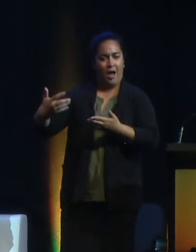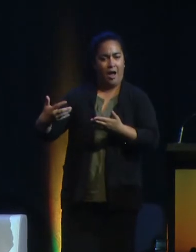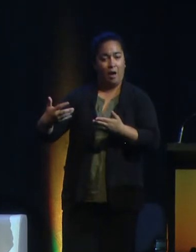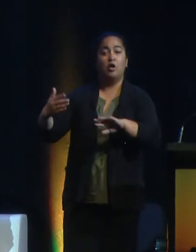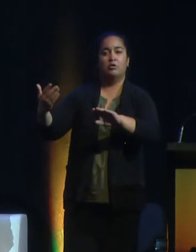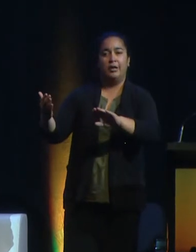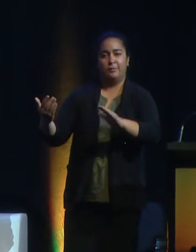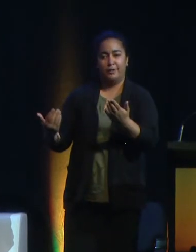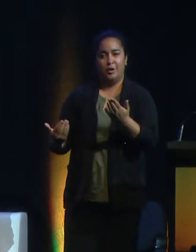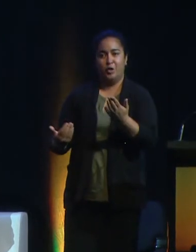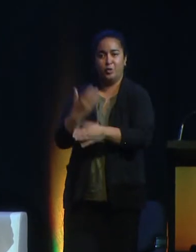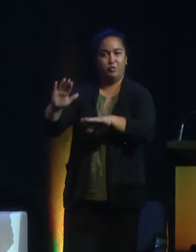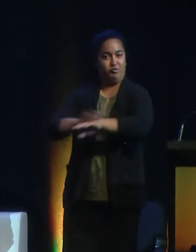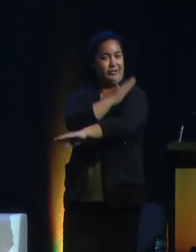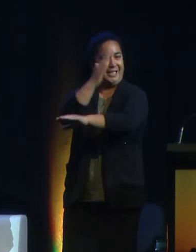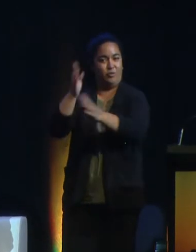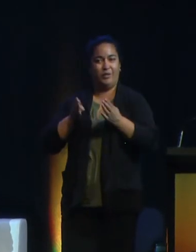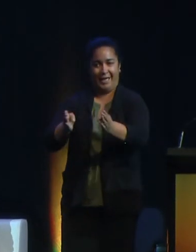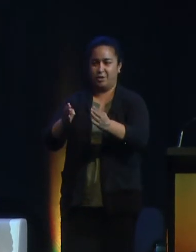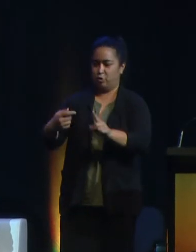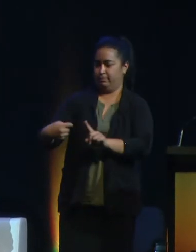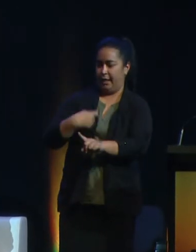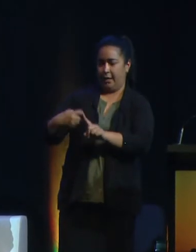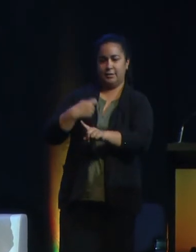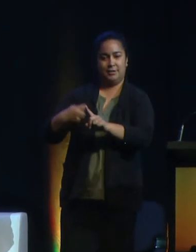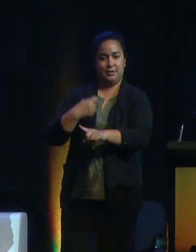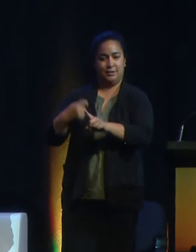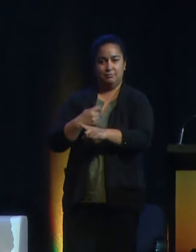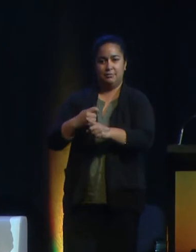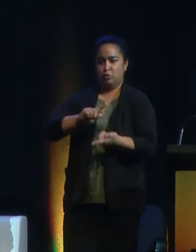and restoring our environment for people to transition to, who were previously in higher